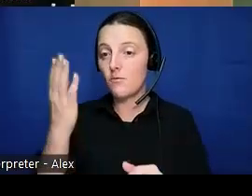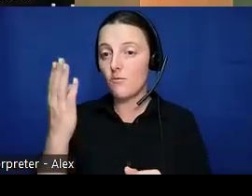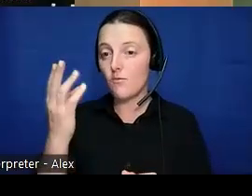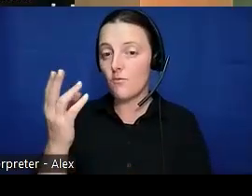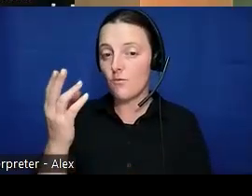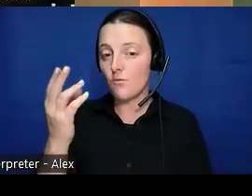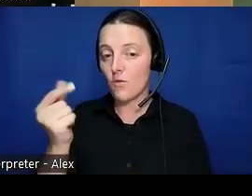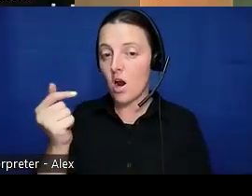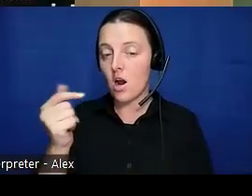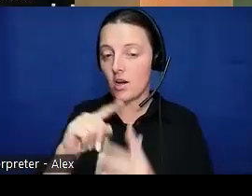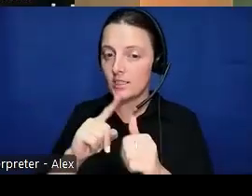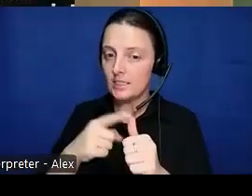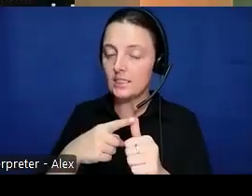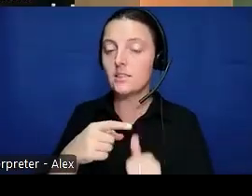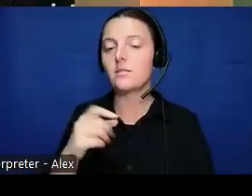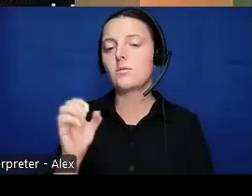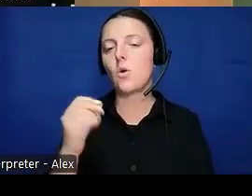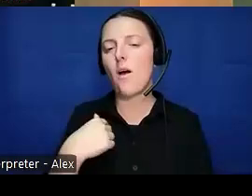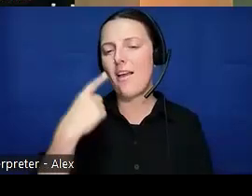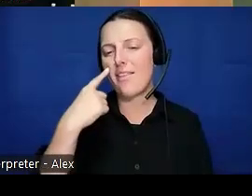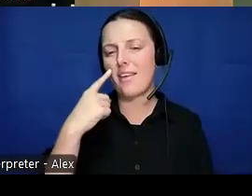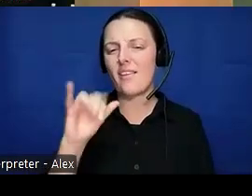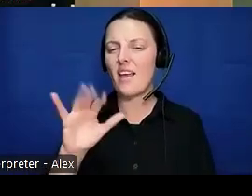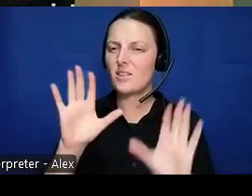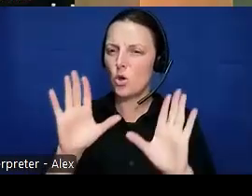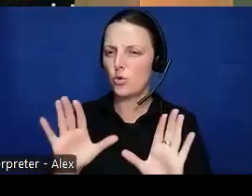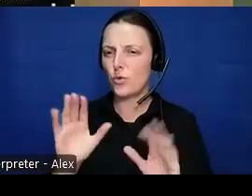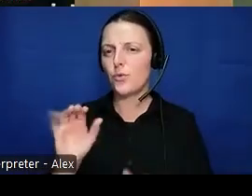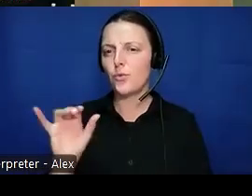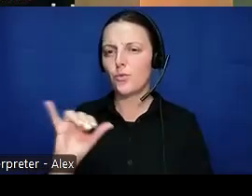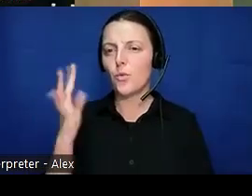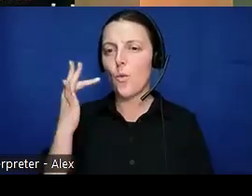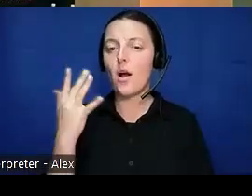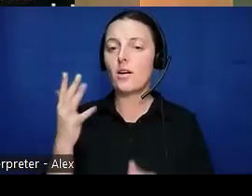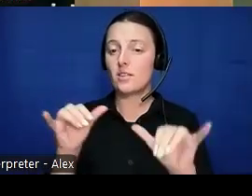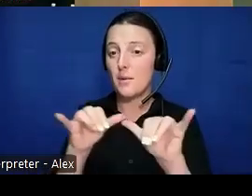think that you know that's also great because it's measurementbased and we can really keep track of